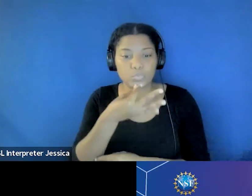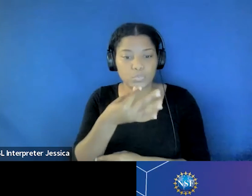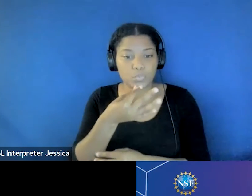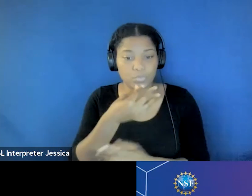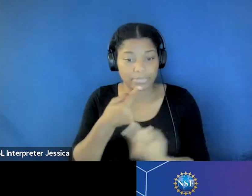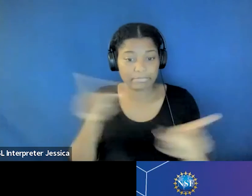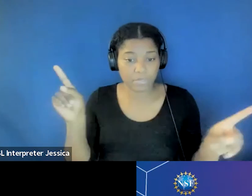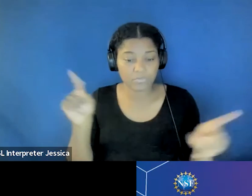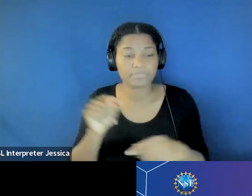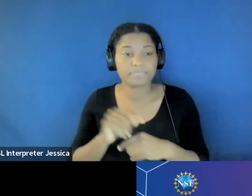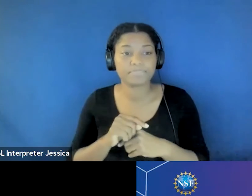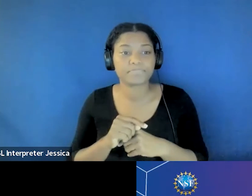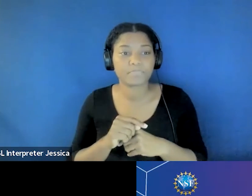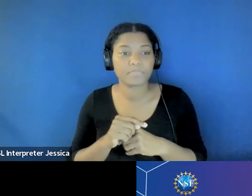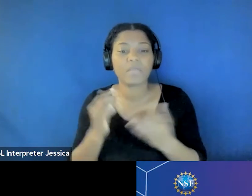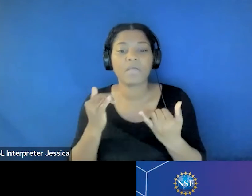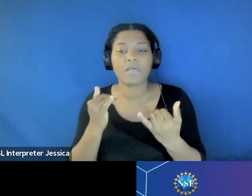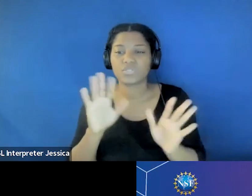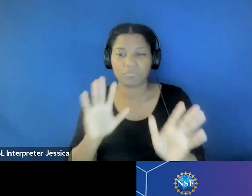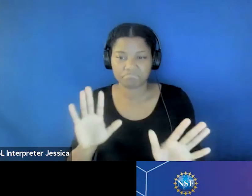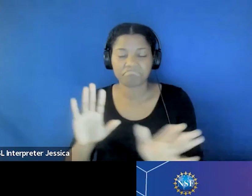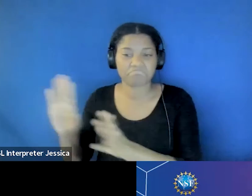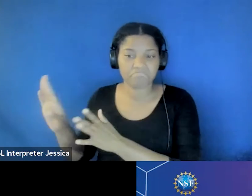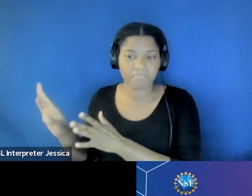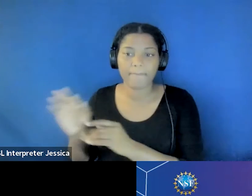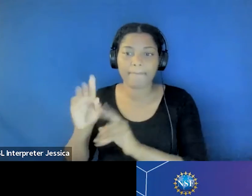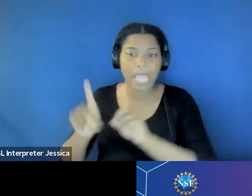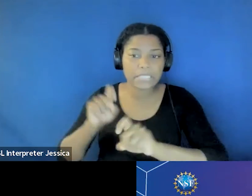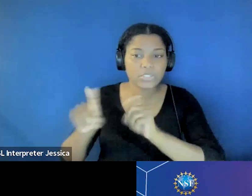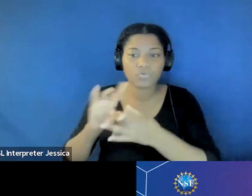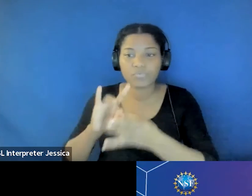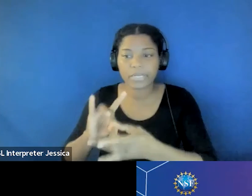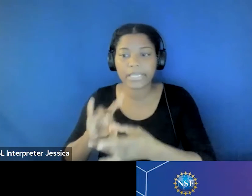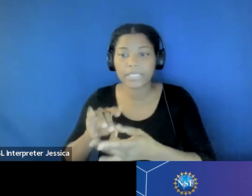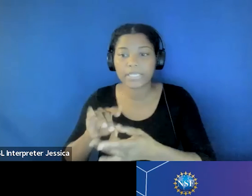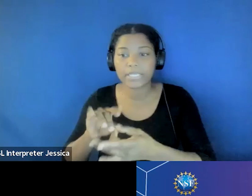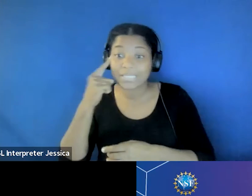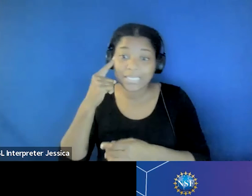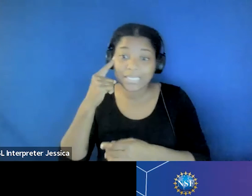I think I would rather, instead of asking you the questions about, do you anticipate this? Do you anticipate that?